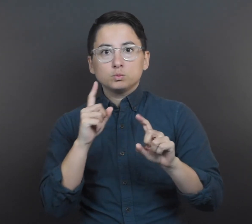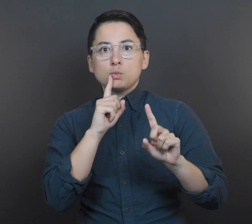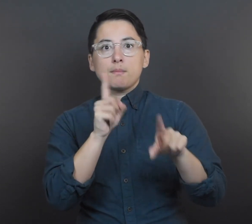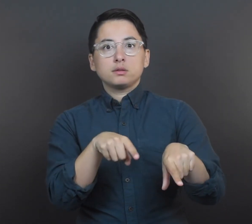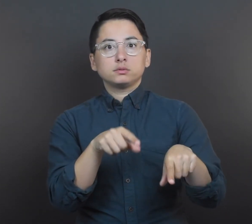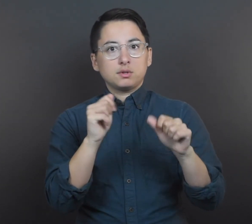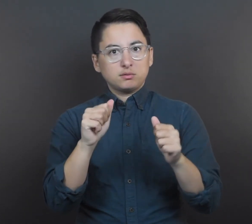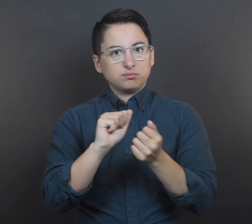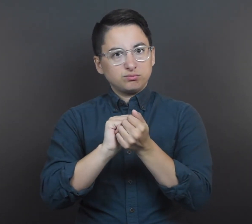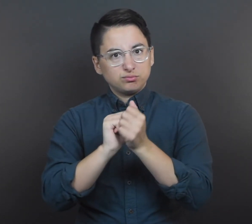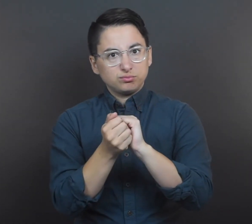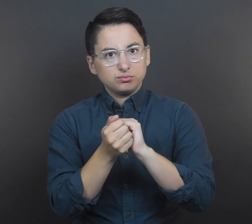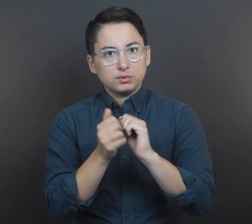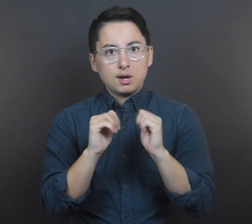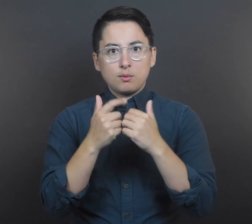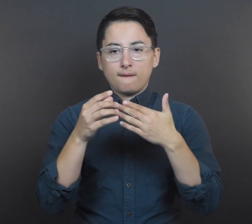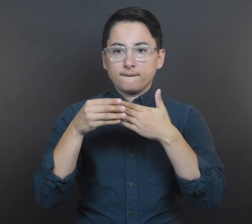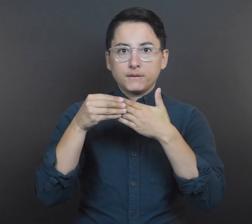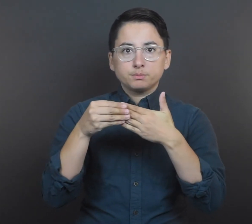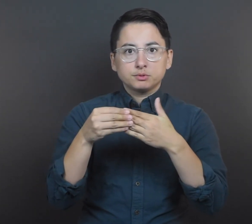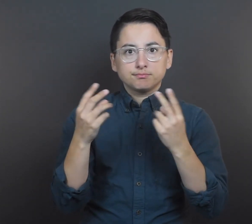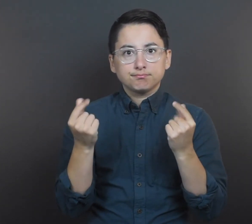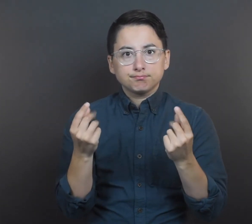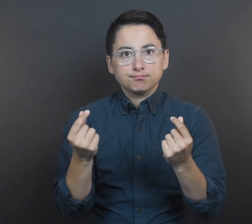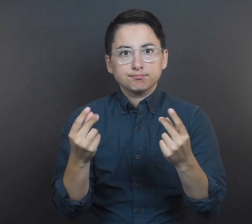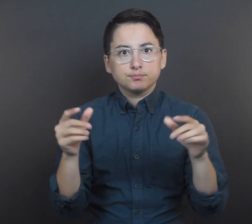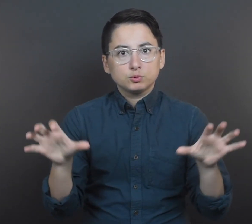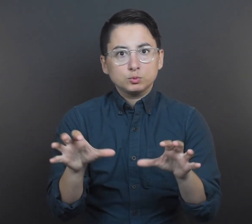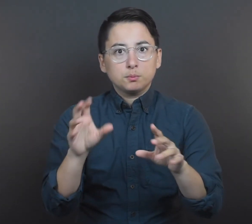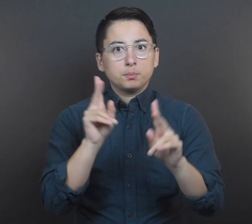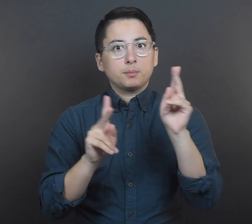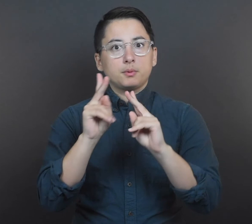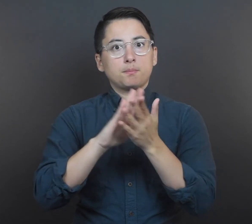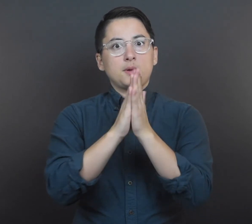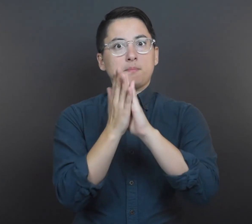“Public health is eclectic.